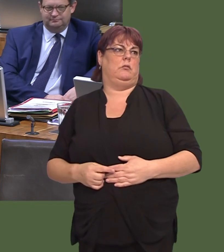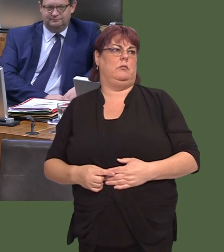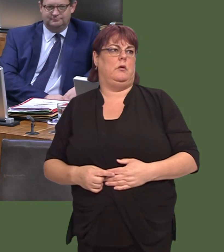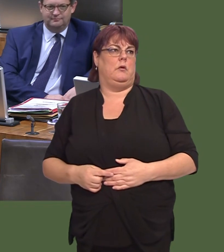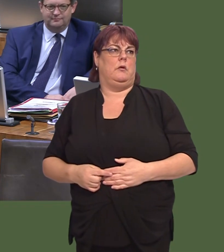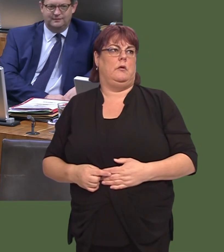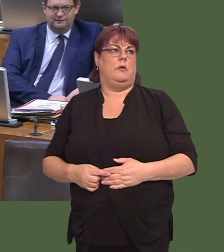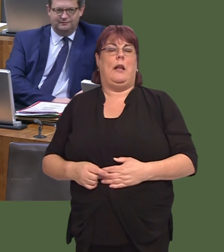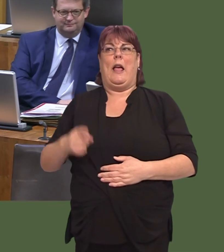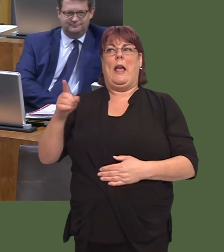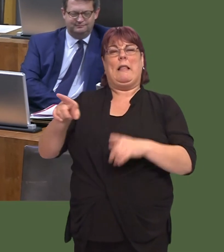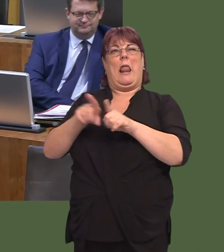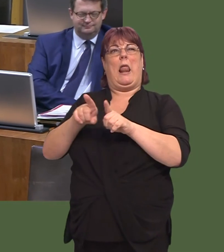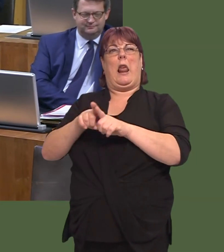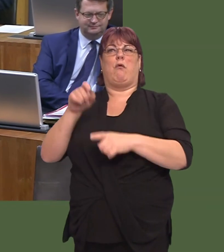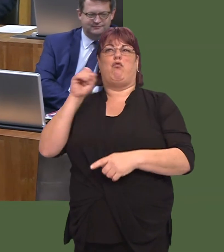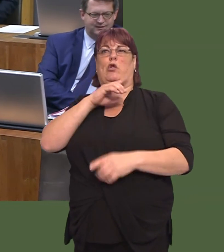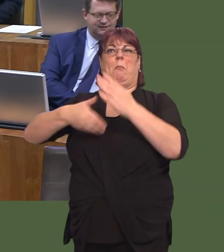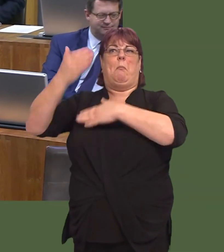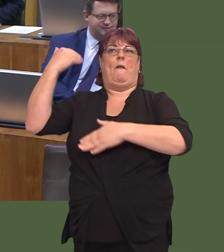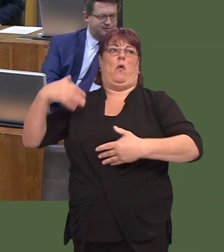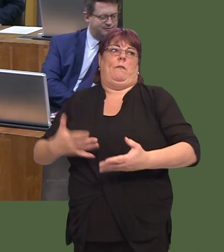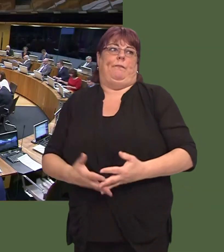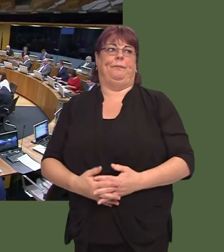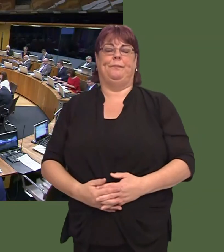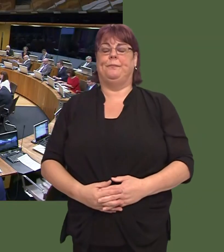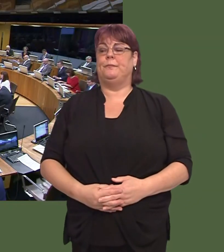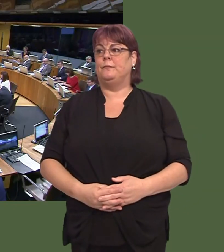Y Llywydd / The Llywydd: Thank you, First Minister.